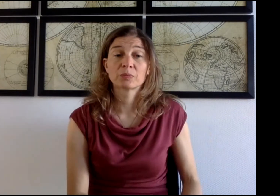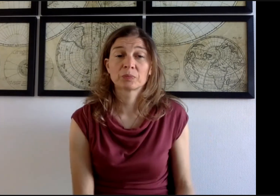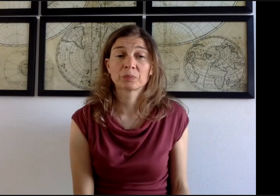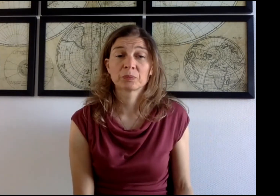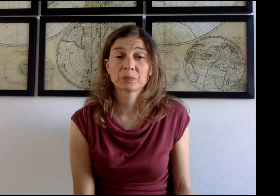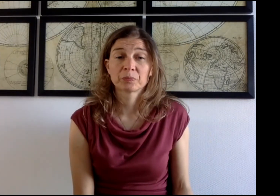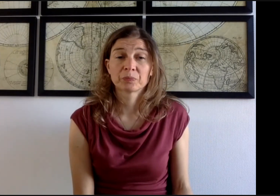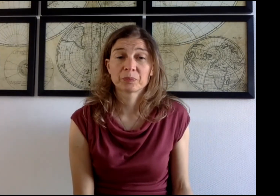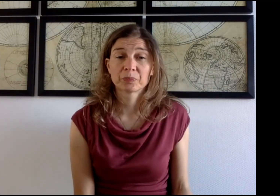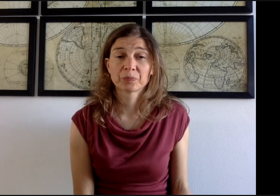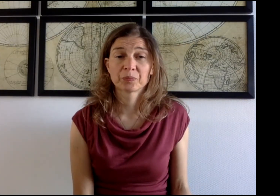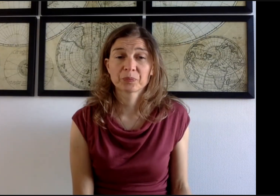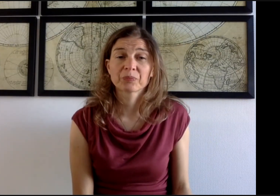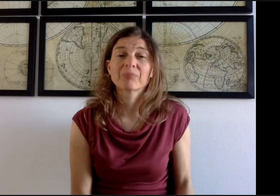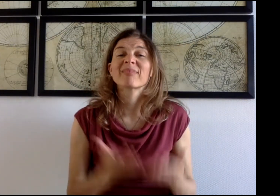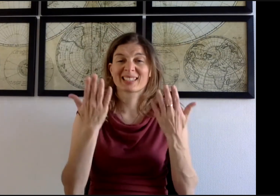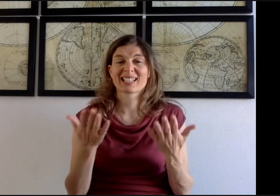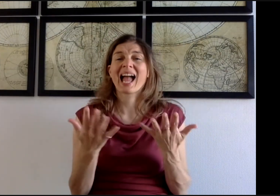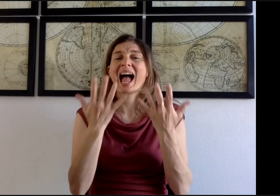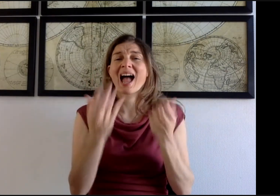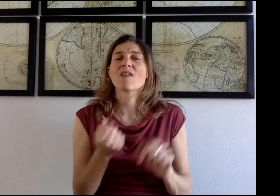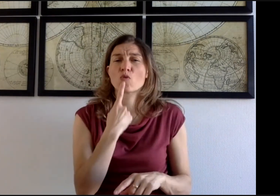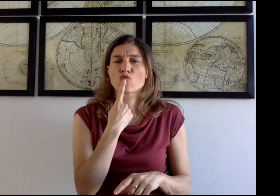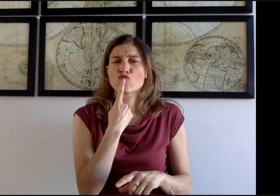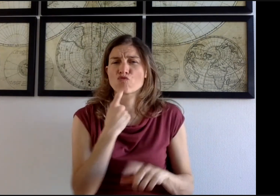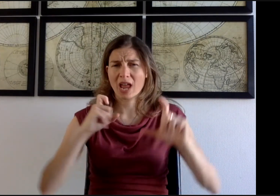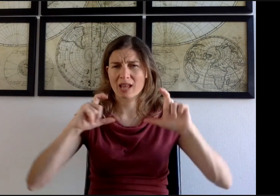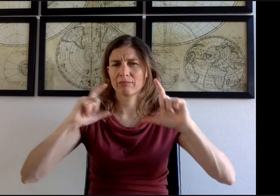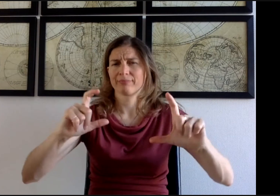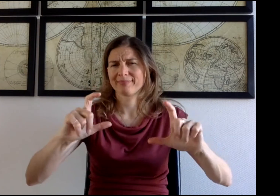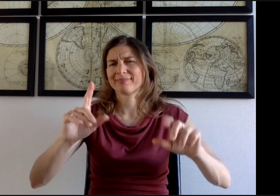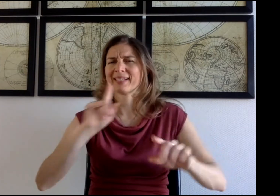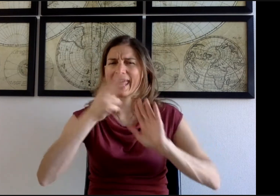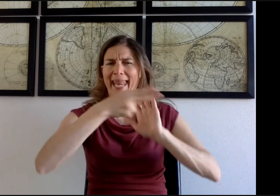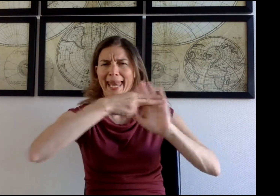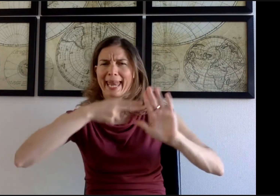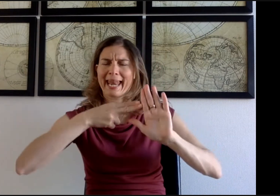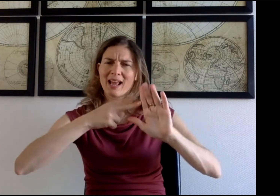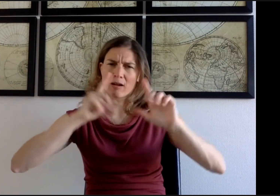Now the whole Italy is a red zone. And the lack of attention or inability